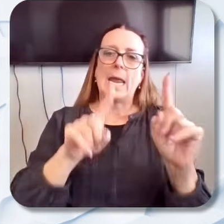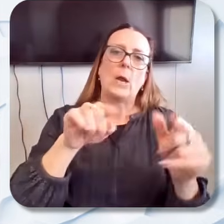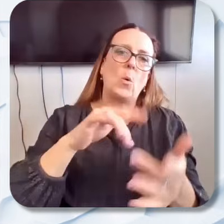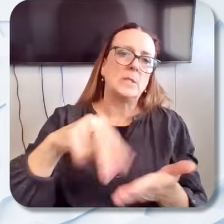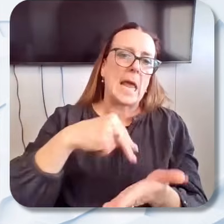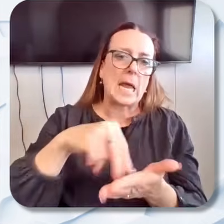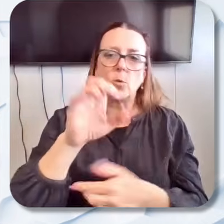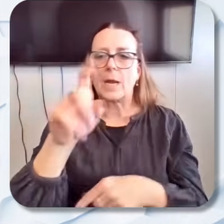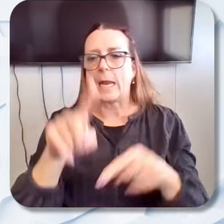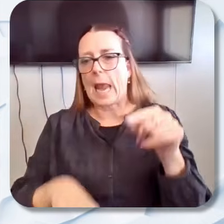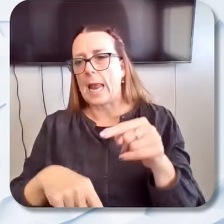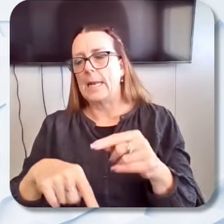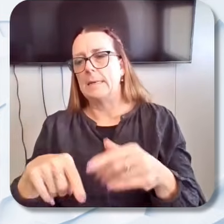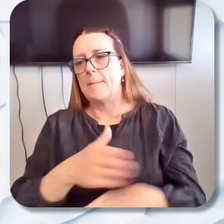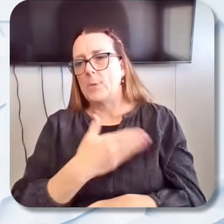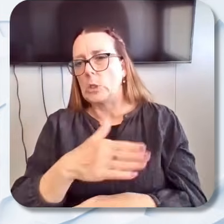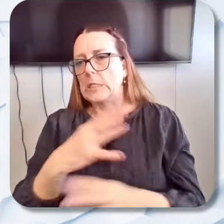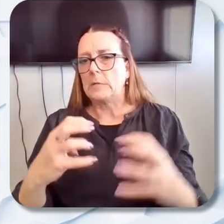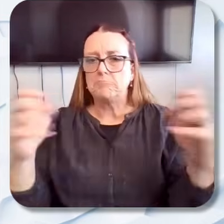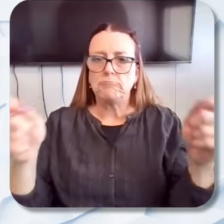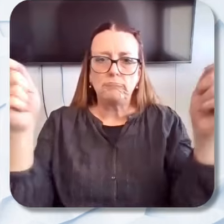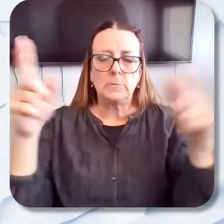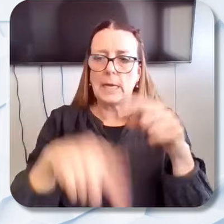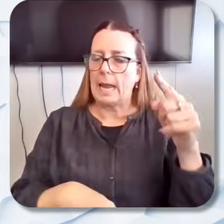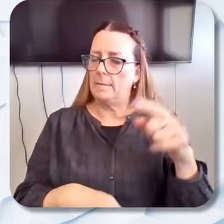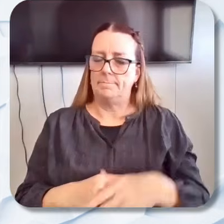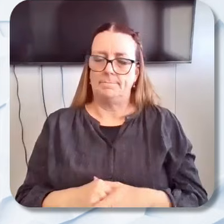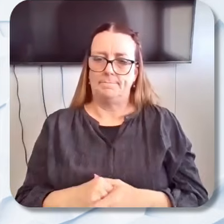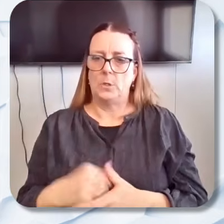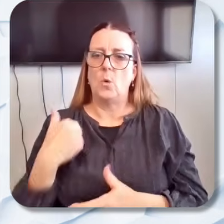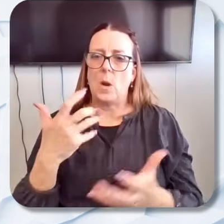to the band recitals like we don't want that we want kids to be included.